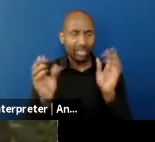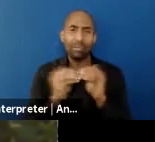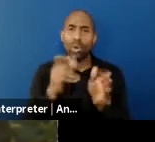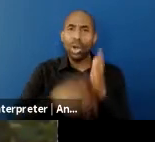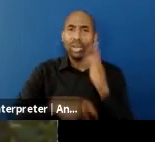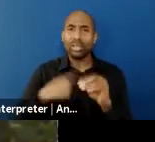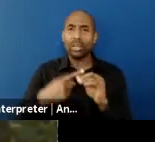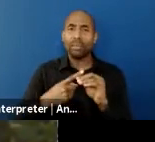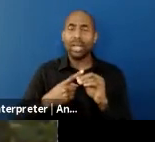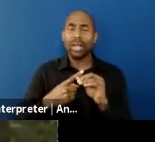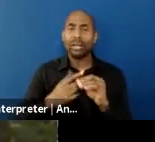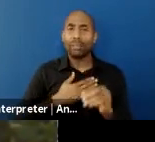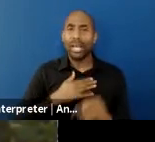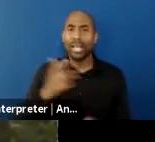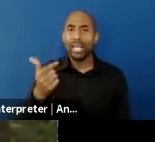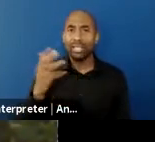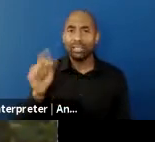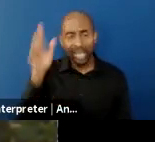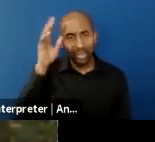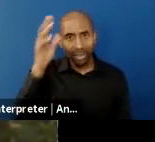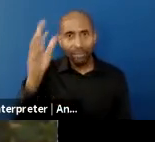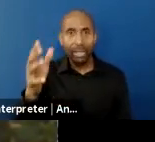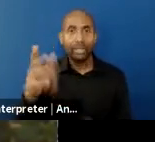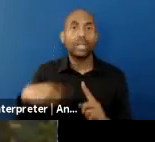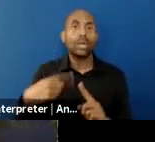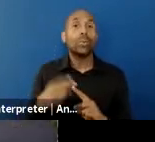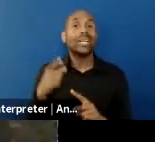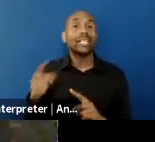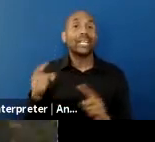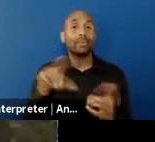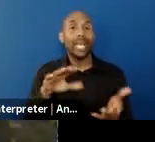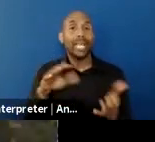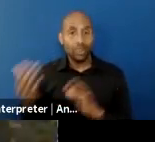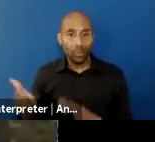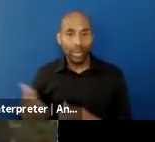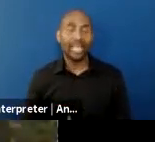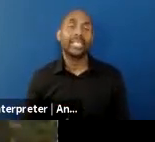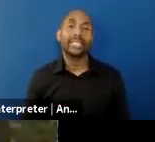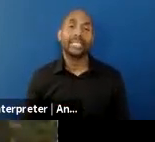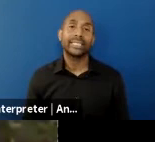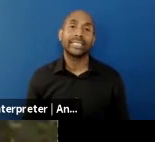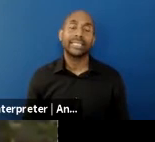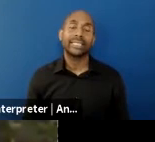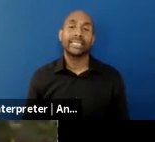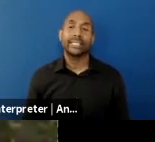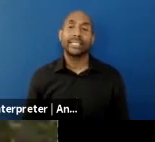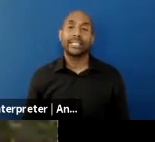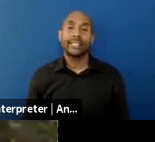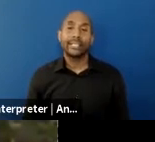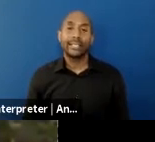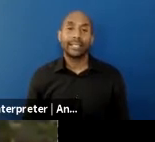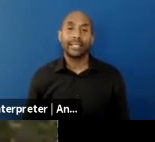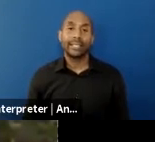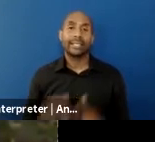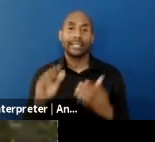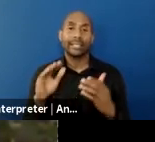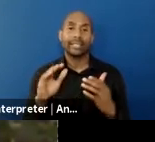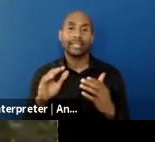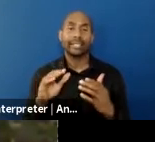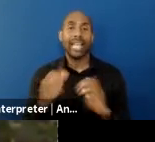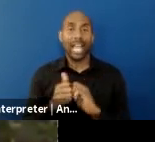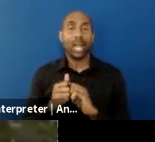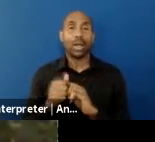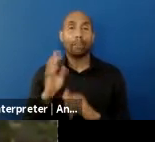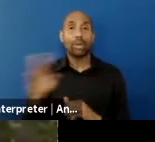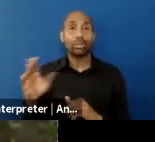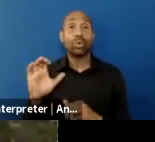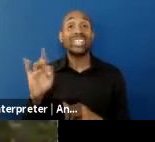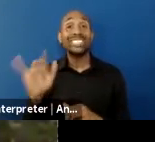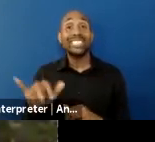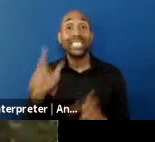When he passed away, the city honored him.